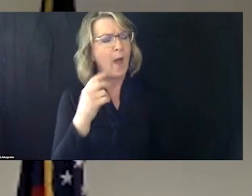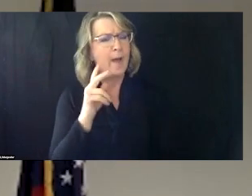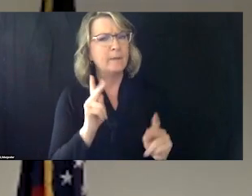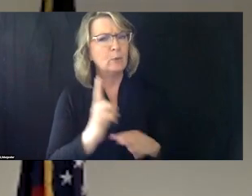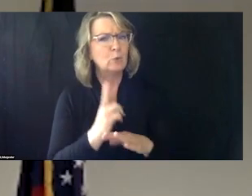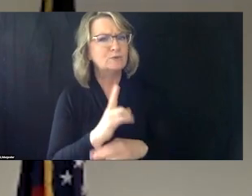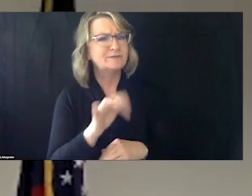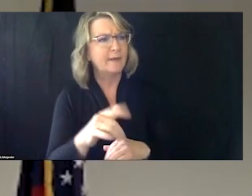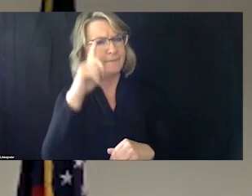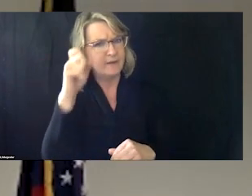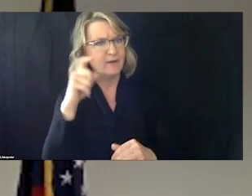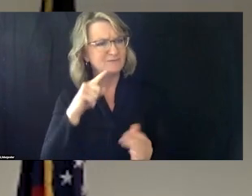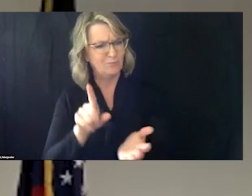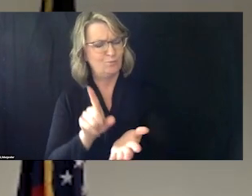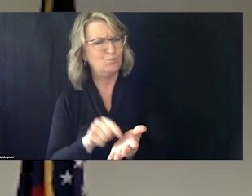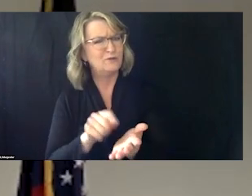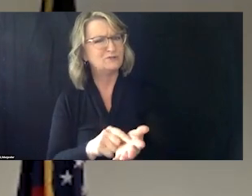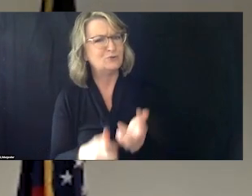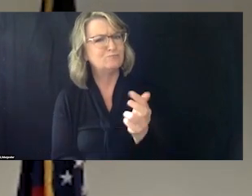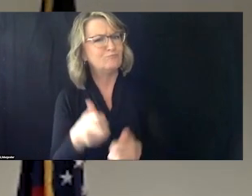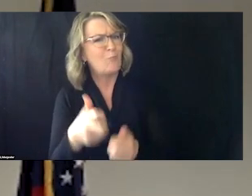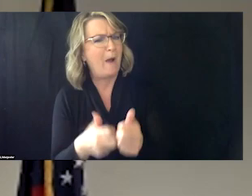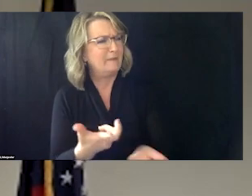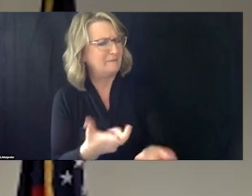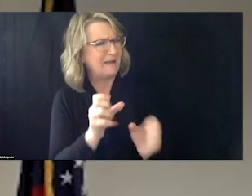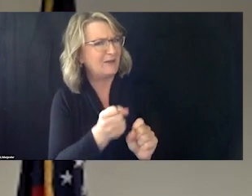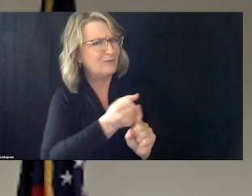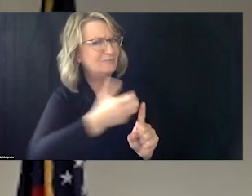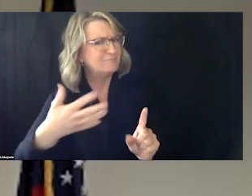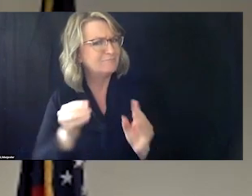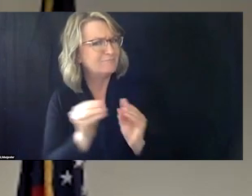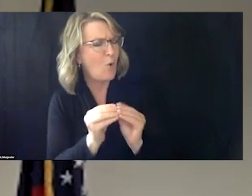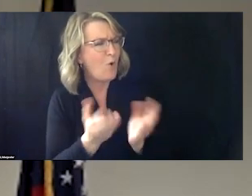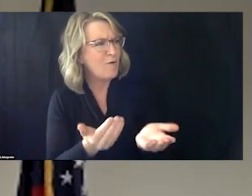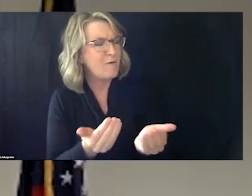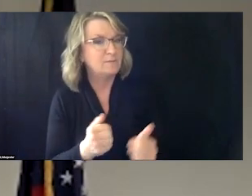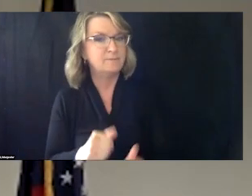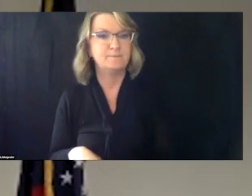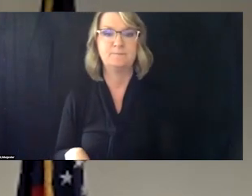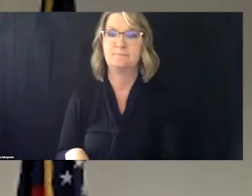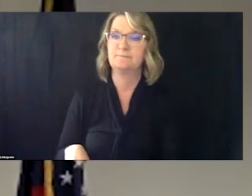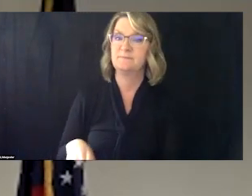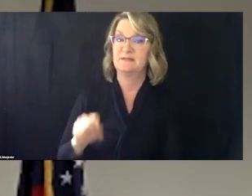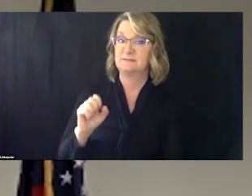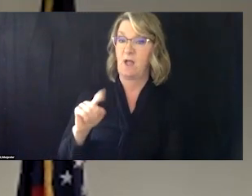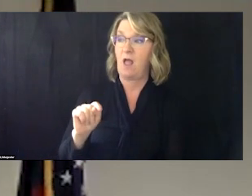where there are printers can you talk a little bit about that well so that was one of the reasons why